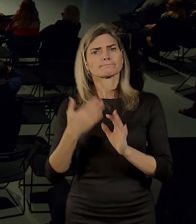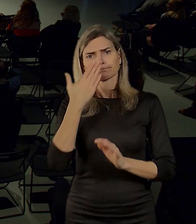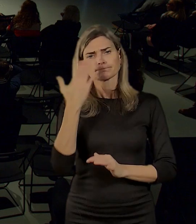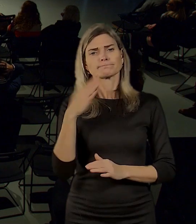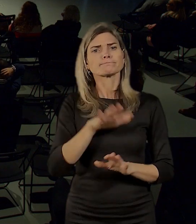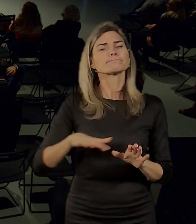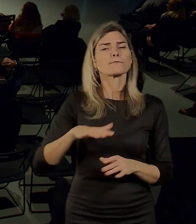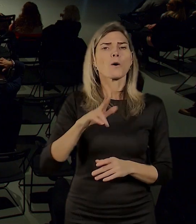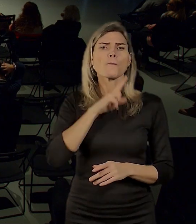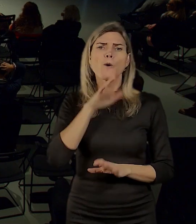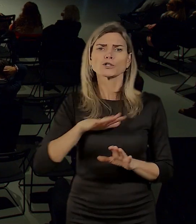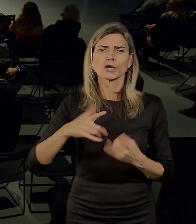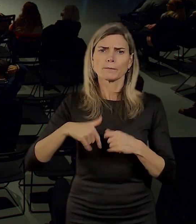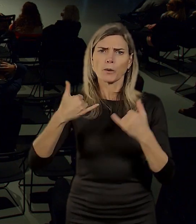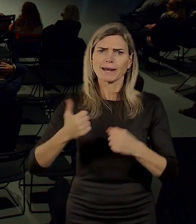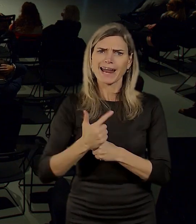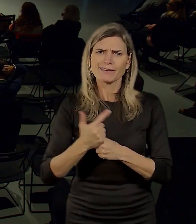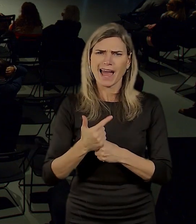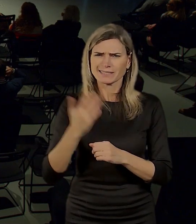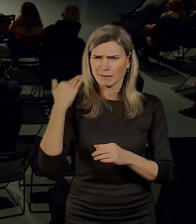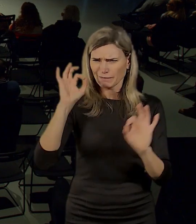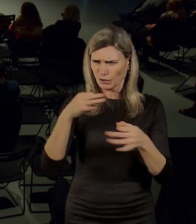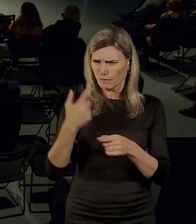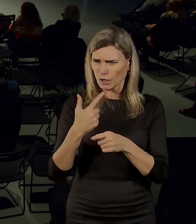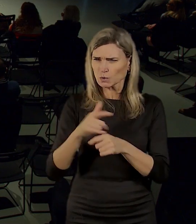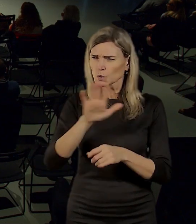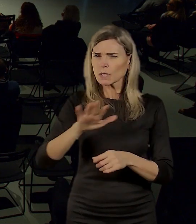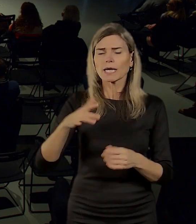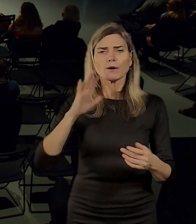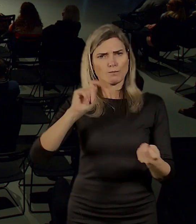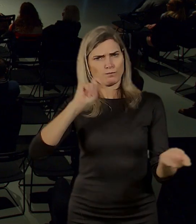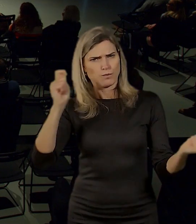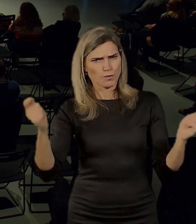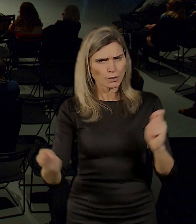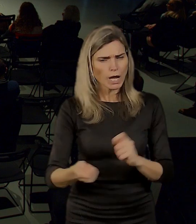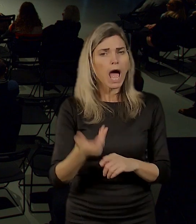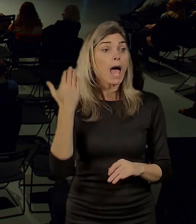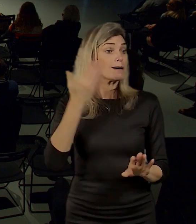Good evening. I am very happy to be able to participate in this discussion here.